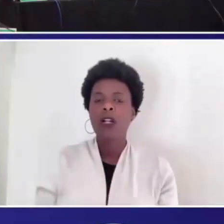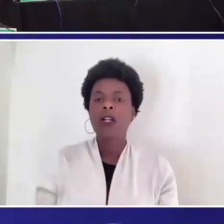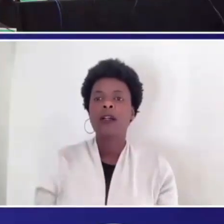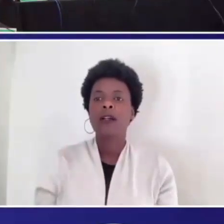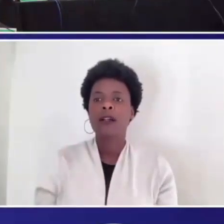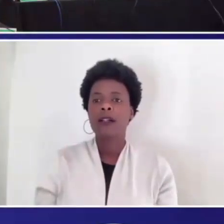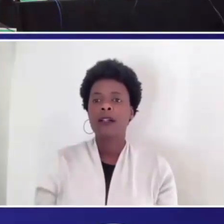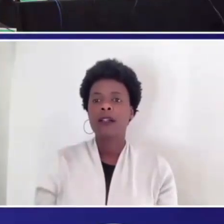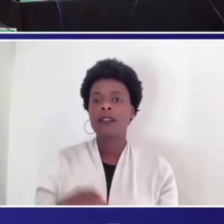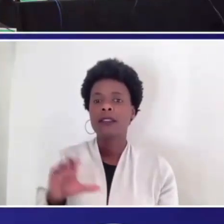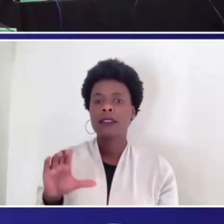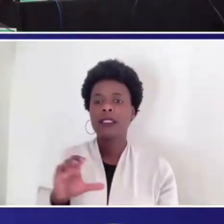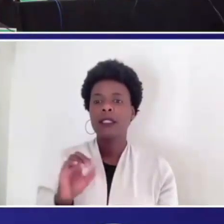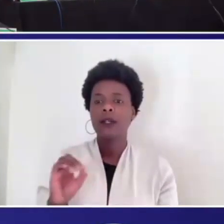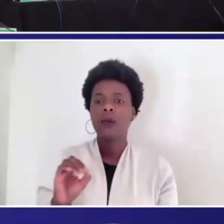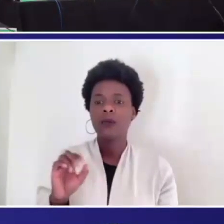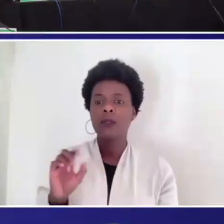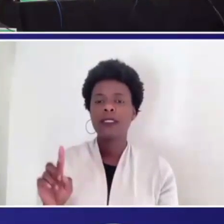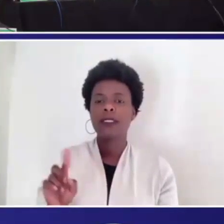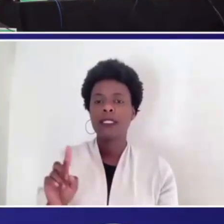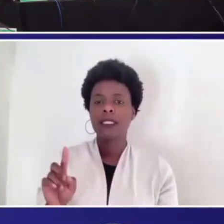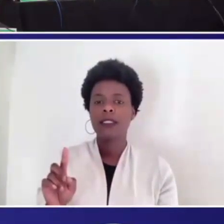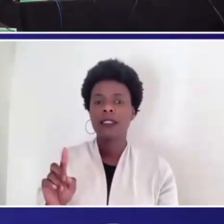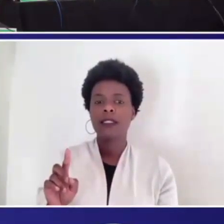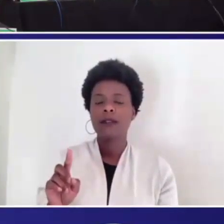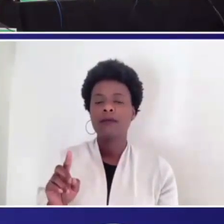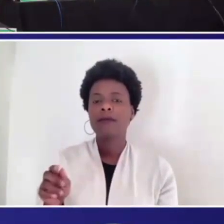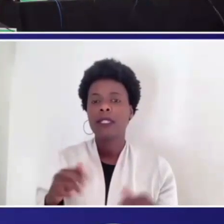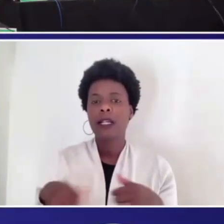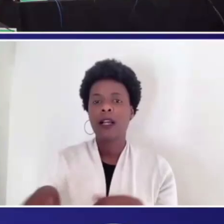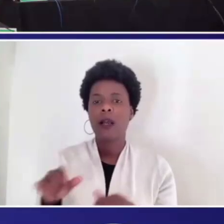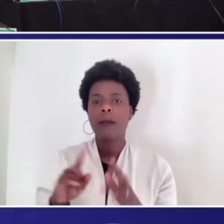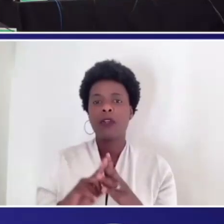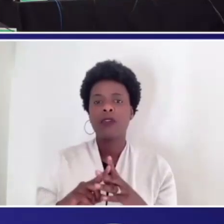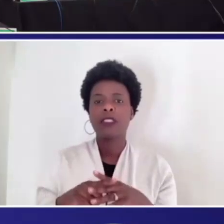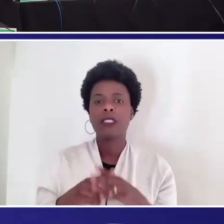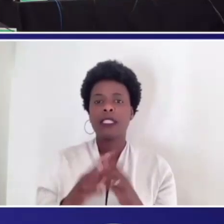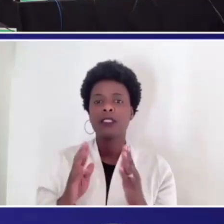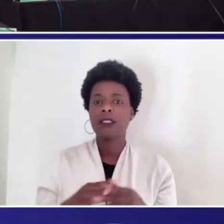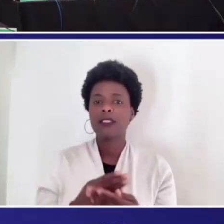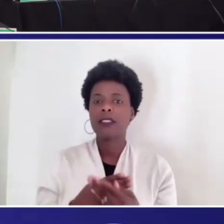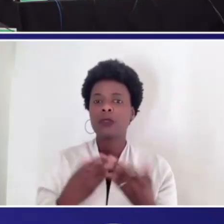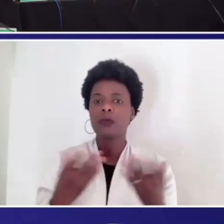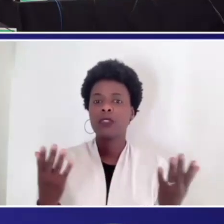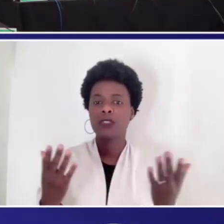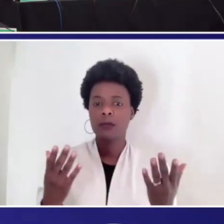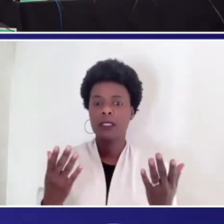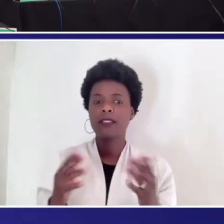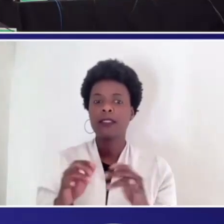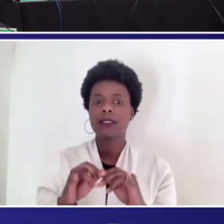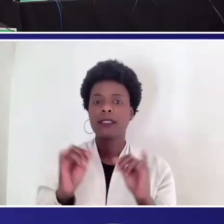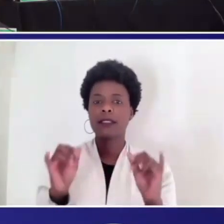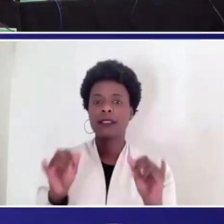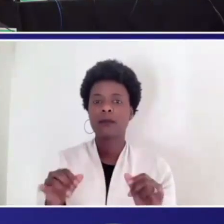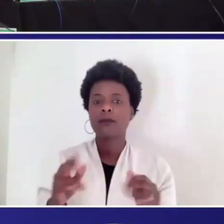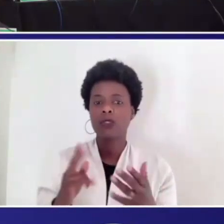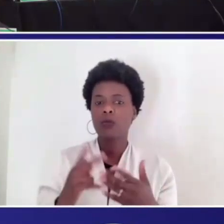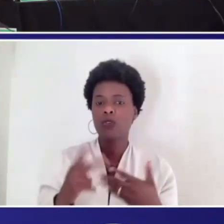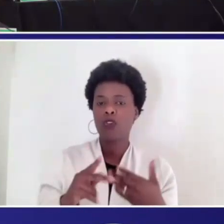COD, Common Origination and Disbursement system, and programs are coded in that using the CIP code.